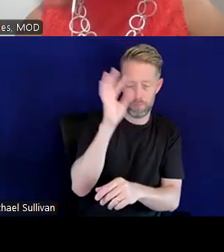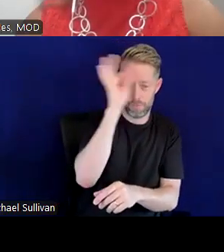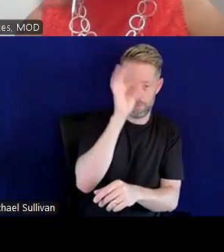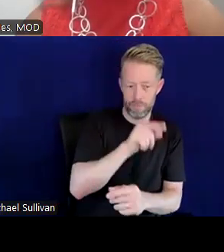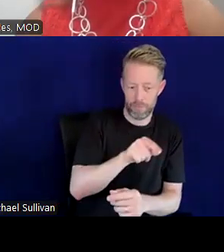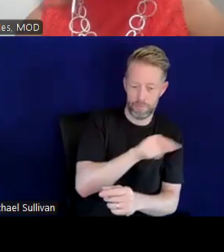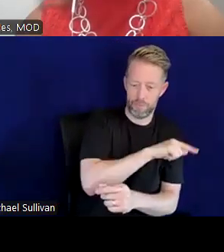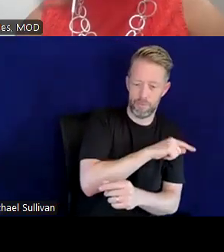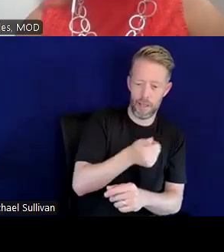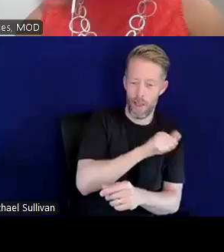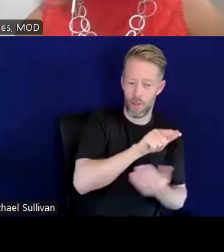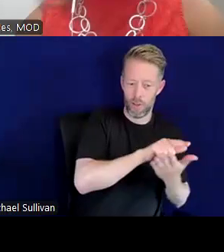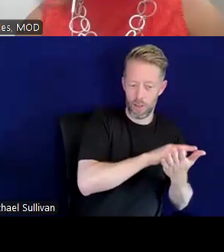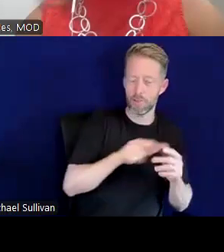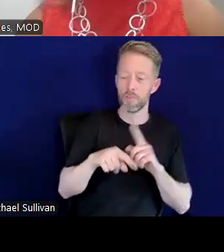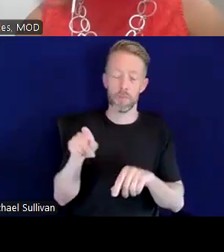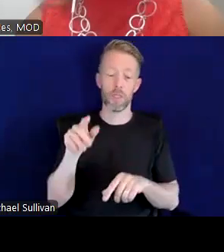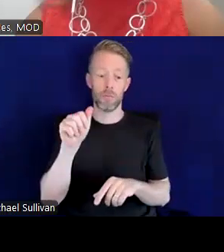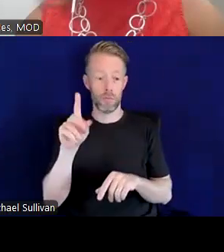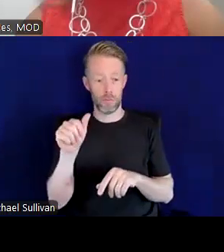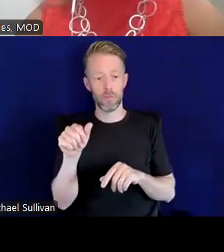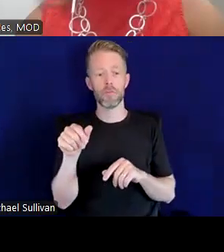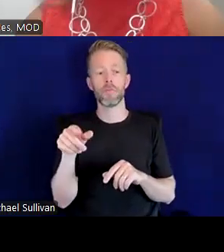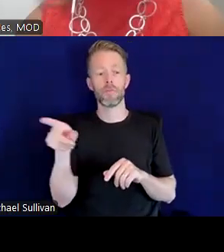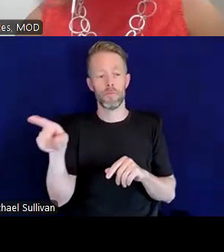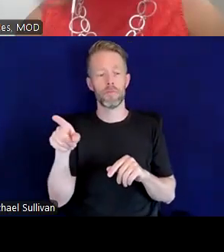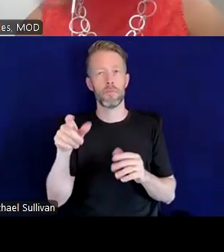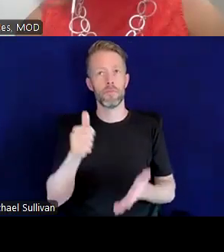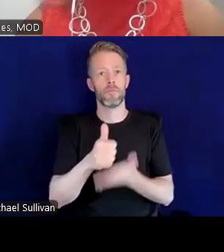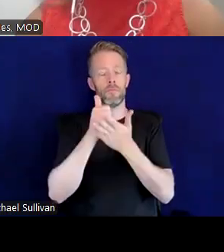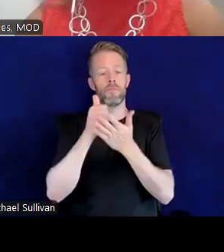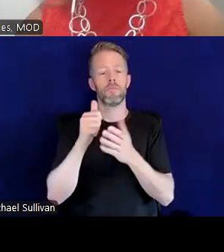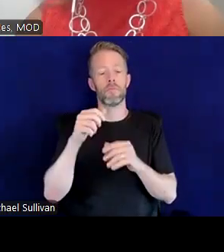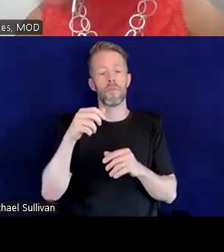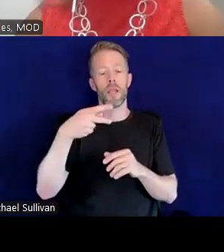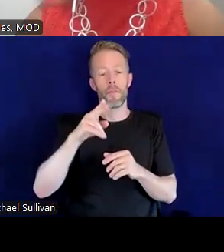think it's helped start to ed ucate the public, the private